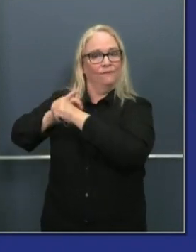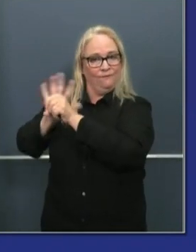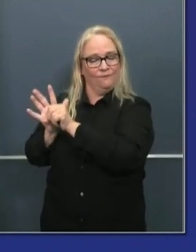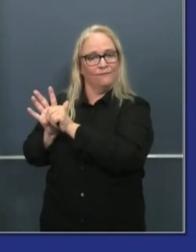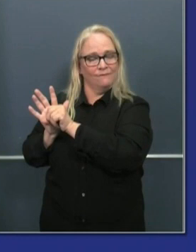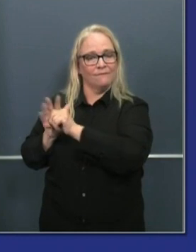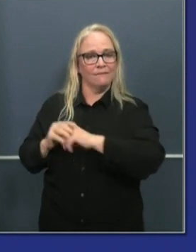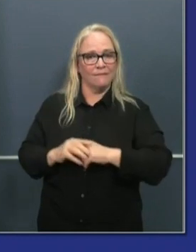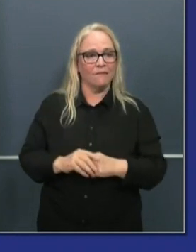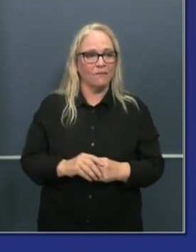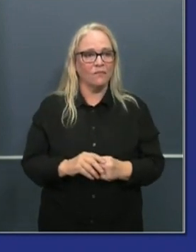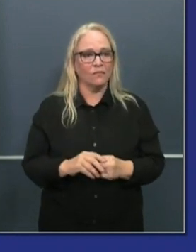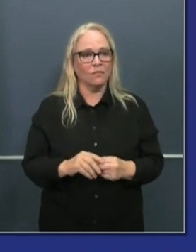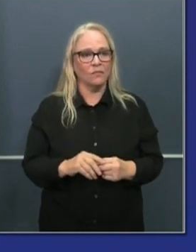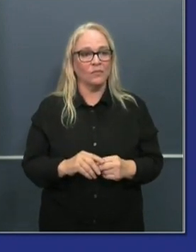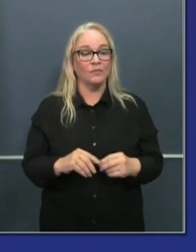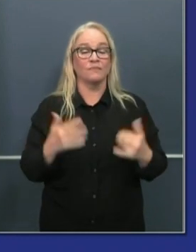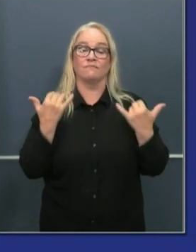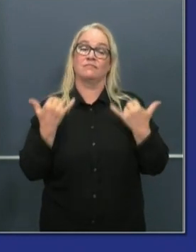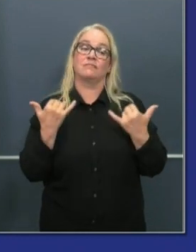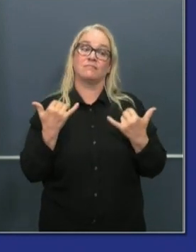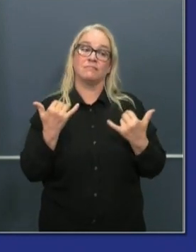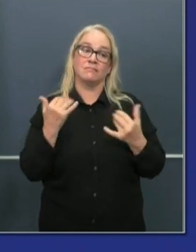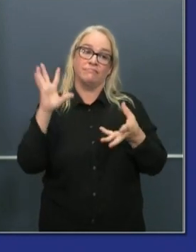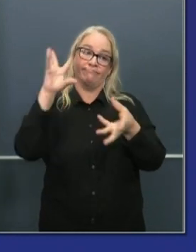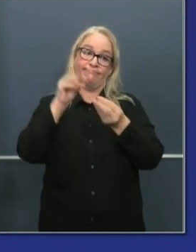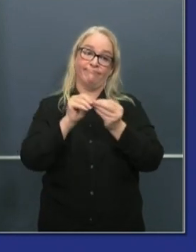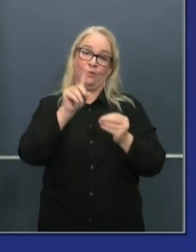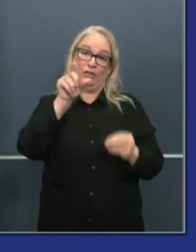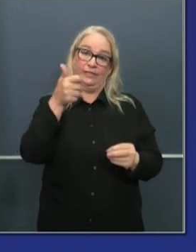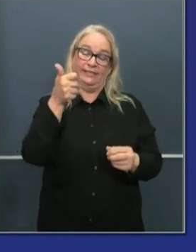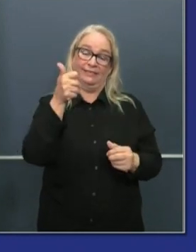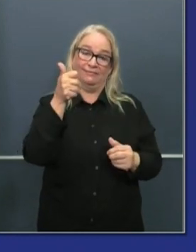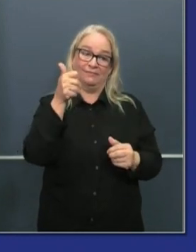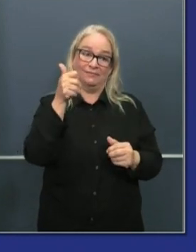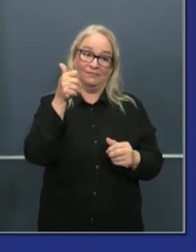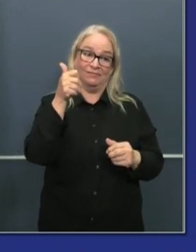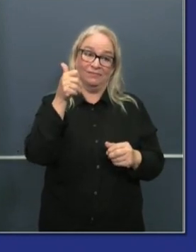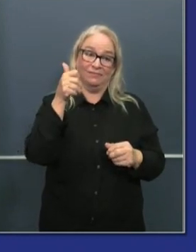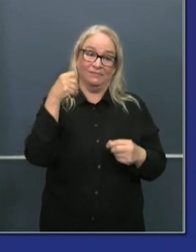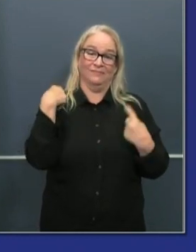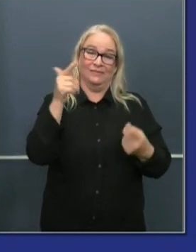TRANSMISSIONS, AS WELL AS DEATHS RELATED TO THIS DISEASE.